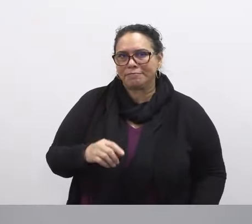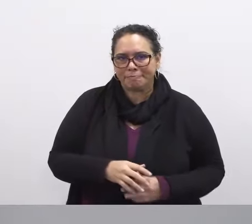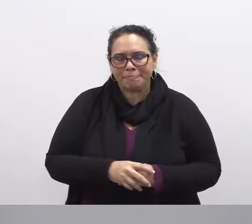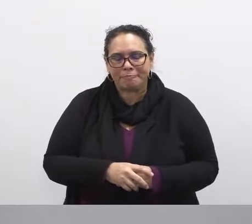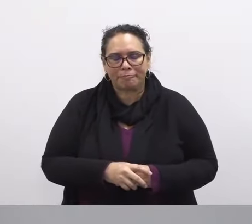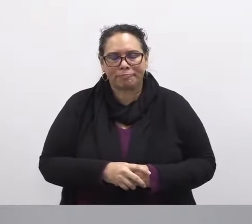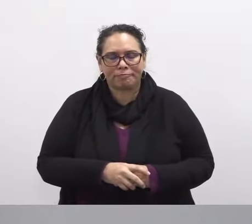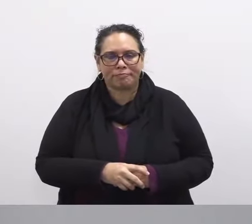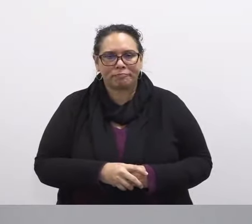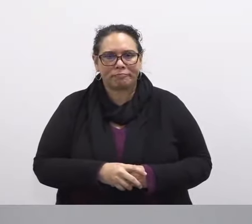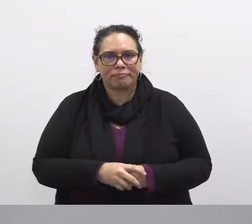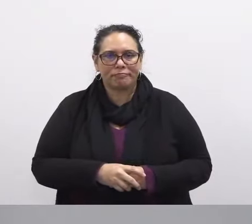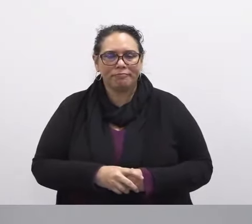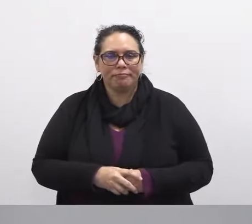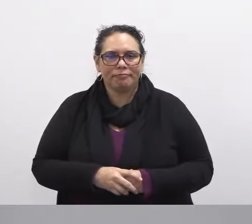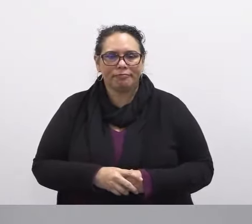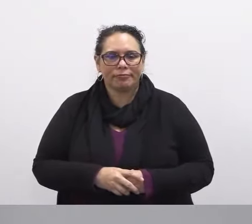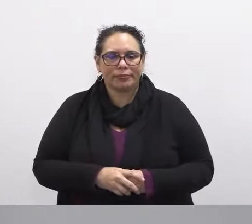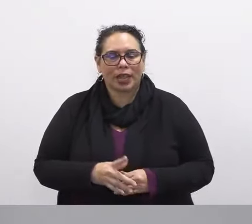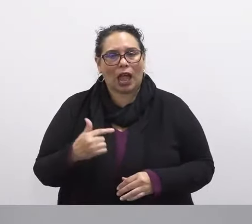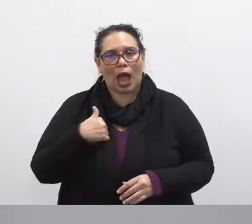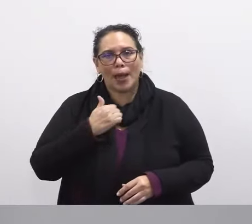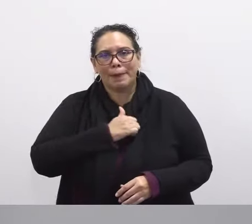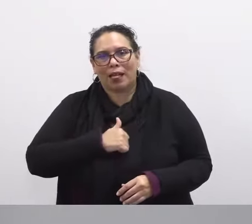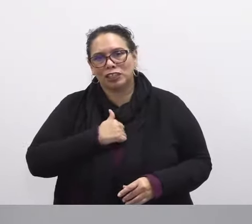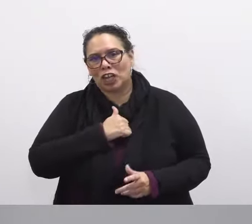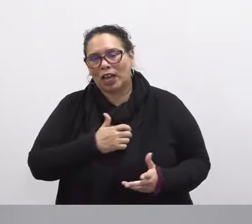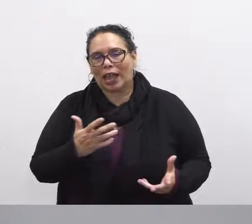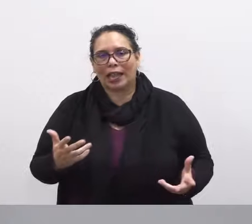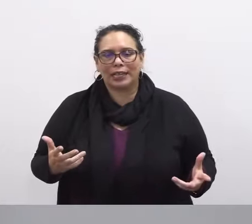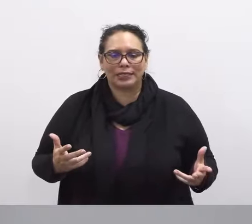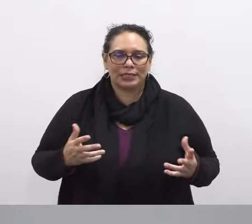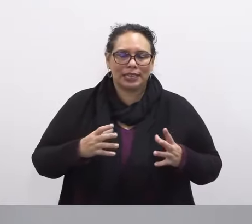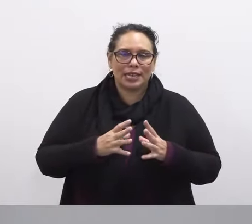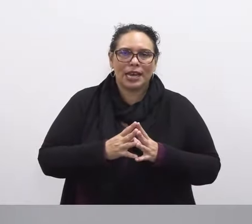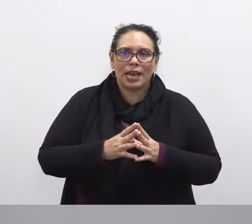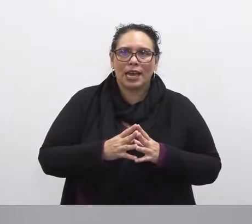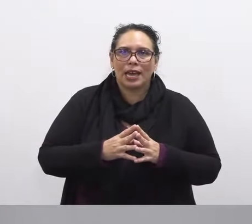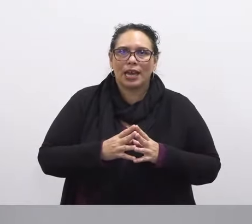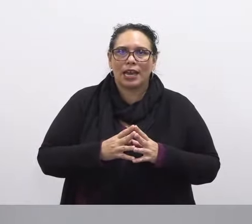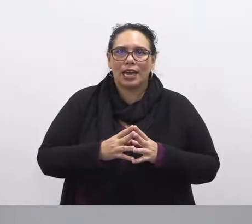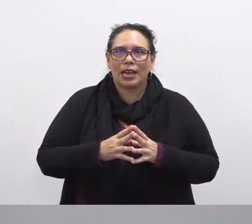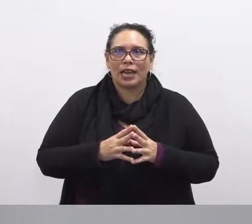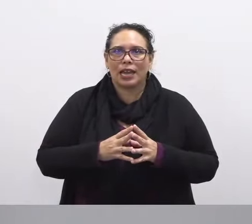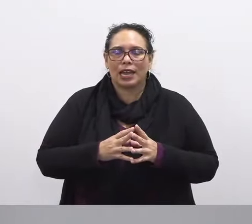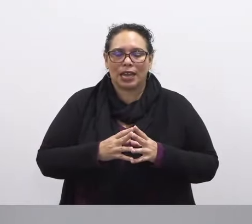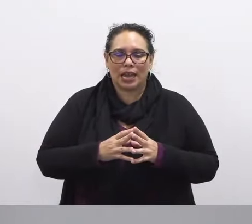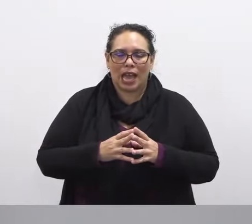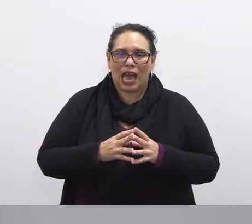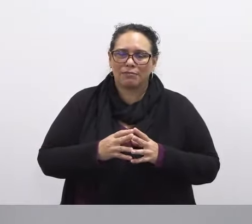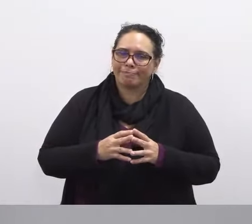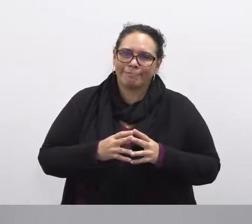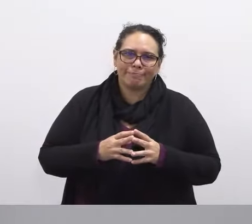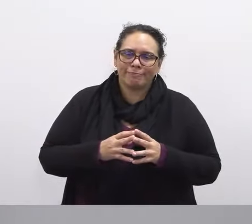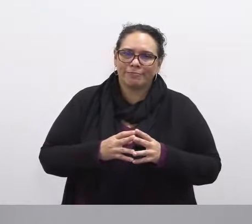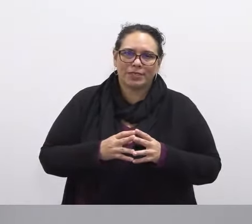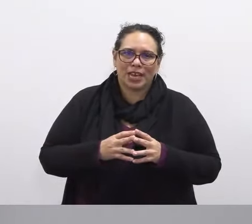So I apologize, I'm sending some heart squeezes to Mr. Otto tonight.